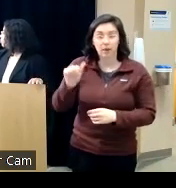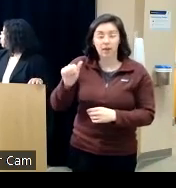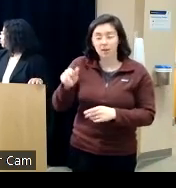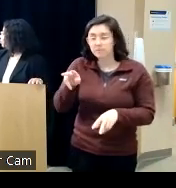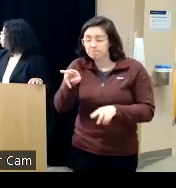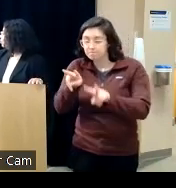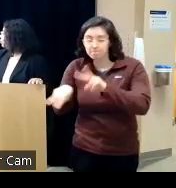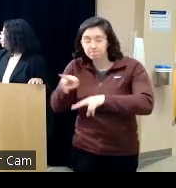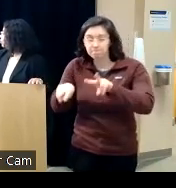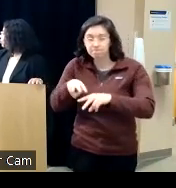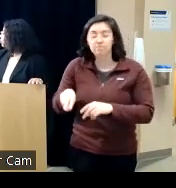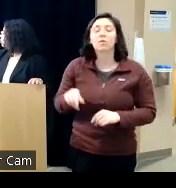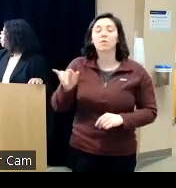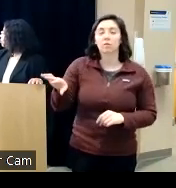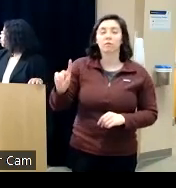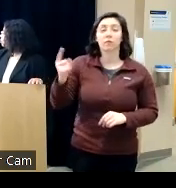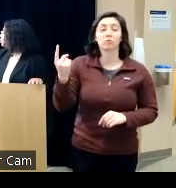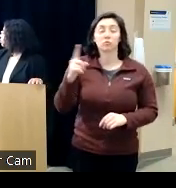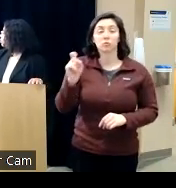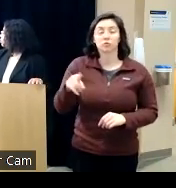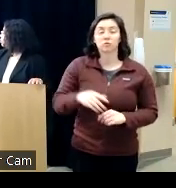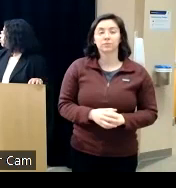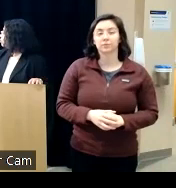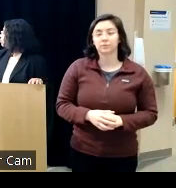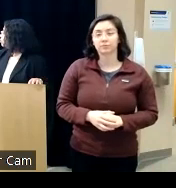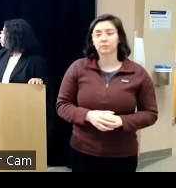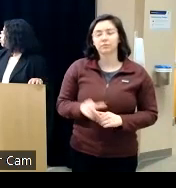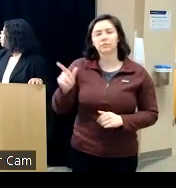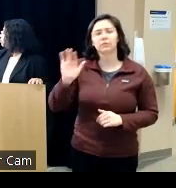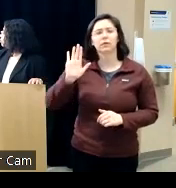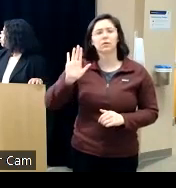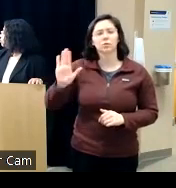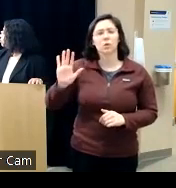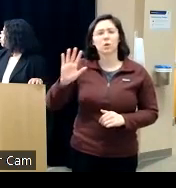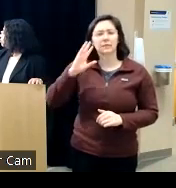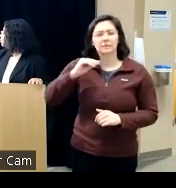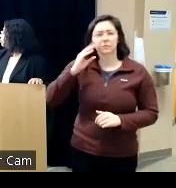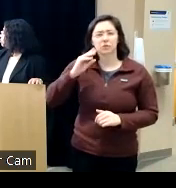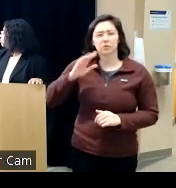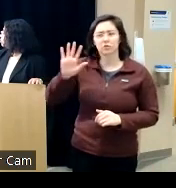get through them first is uh Dr Quinn how did your extended family affect your life